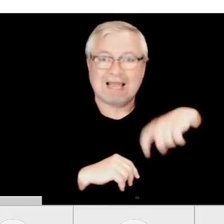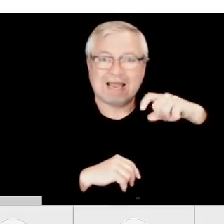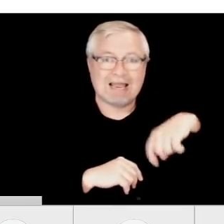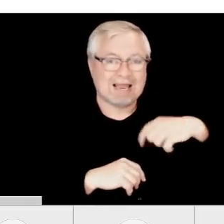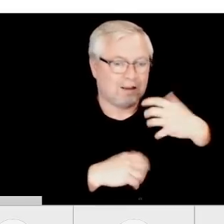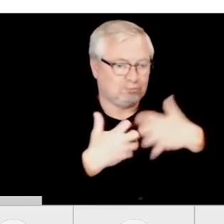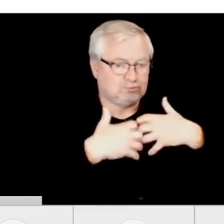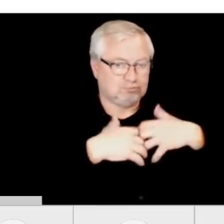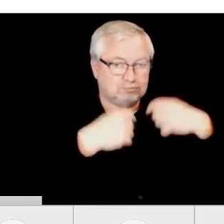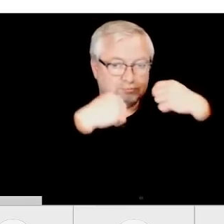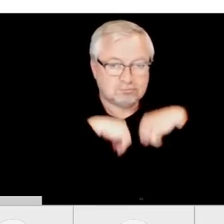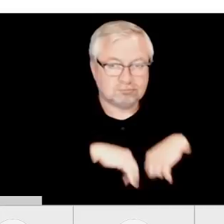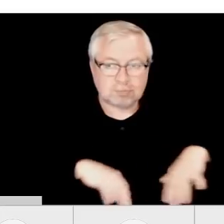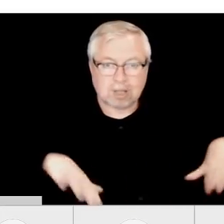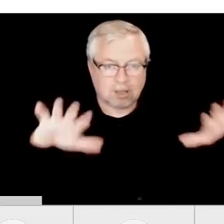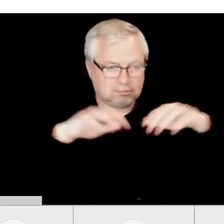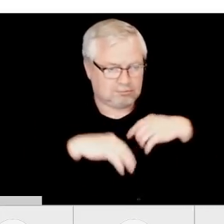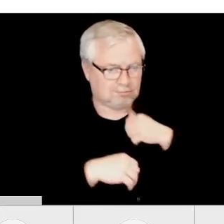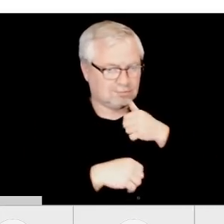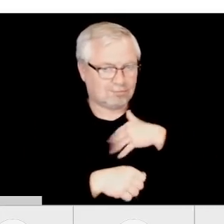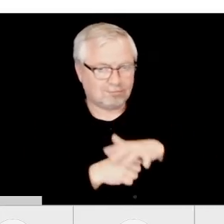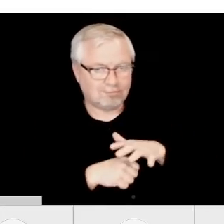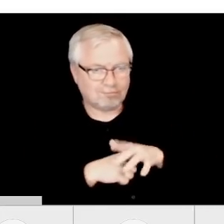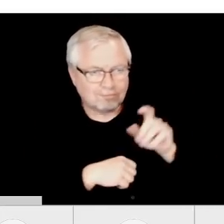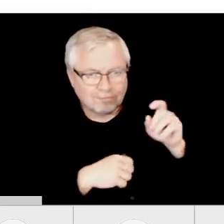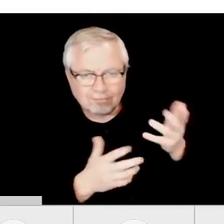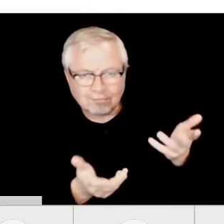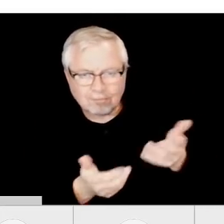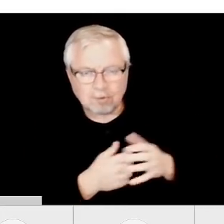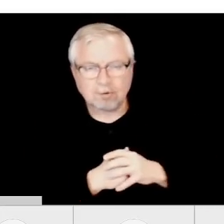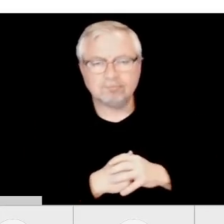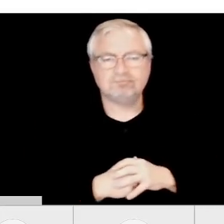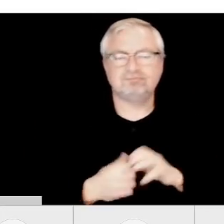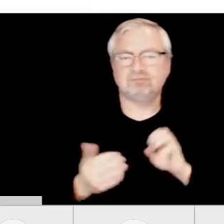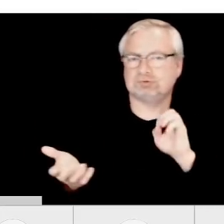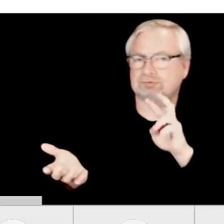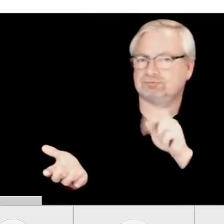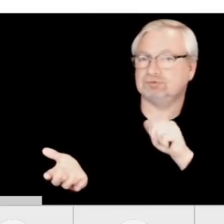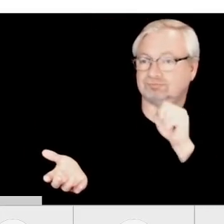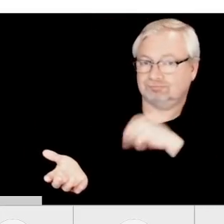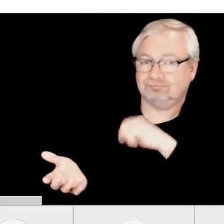Dr. Enns: Yeah, the way, again, I think that the clarification I tried to